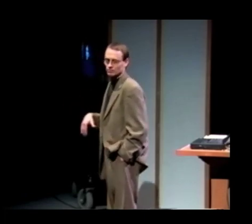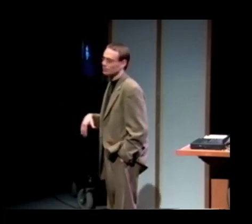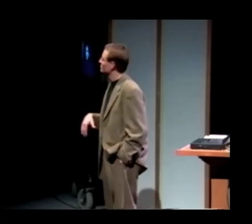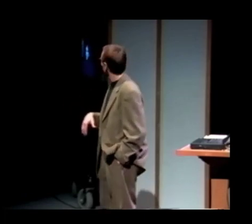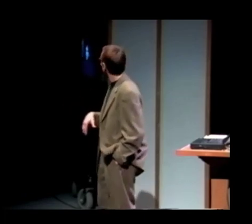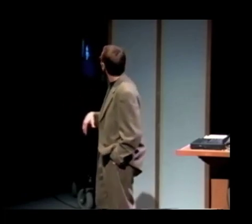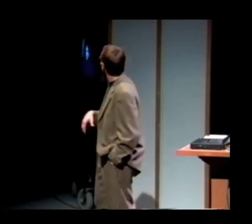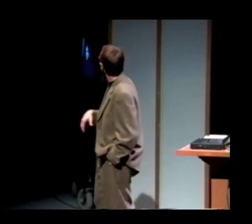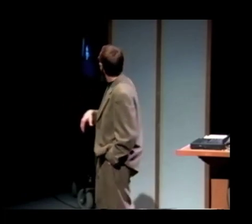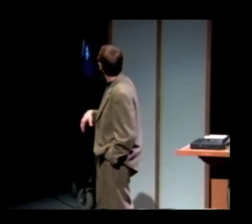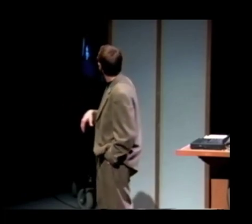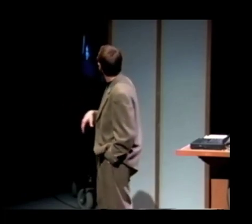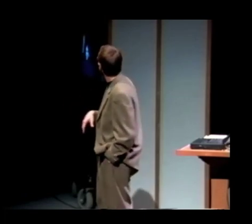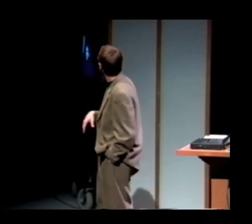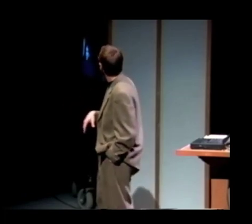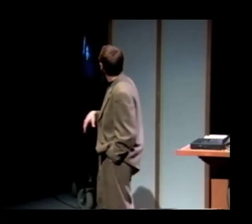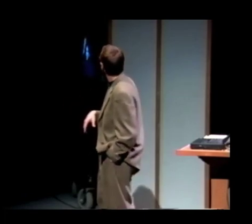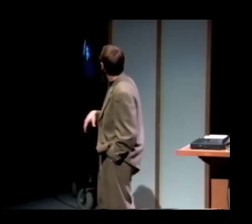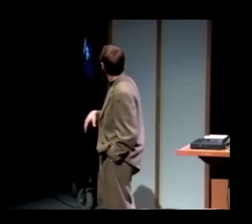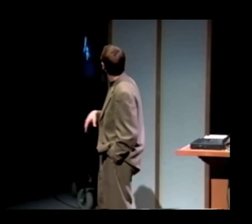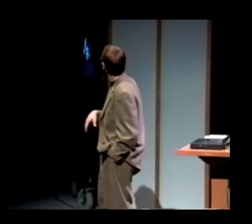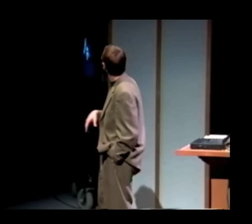AGAIN THAT, MORPHING, BECAME SOMETHING ELSE.